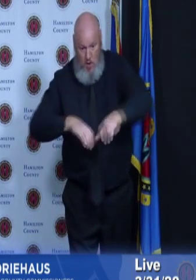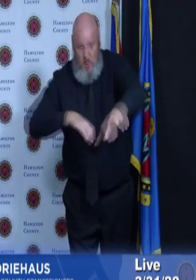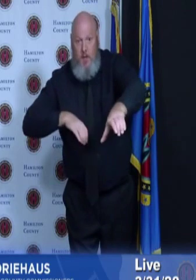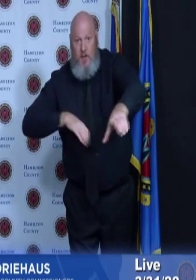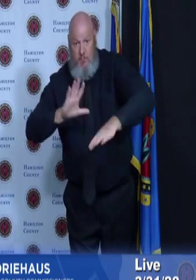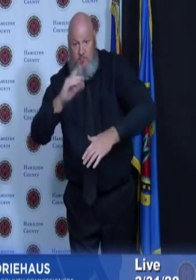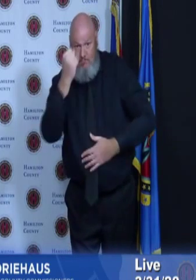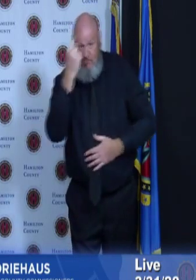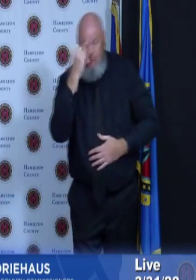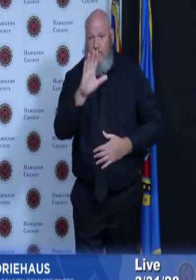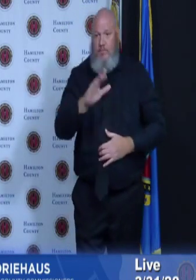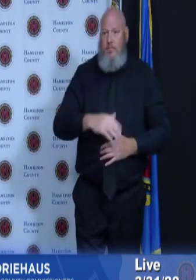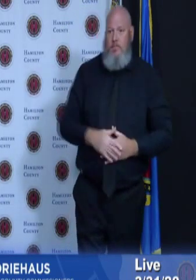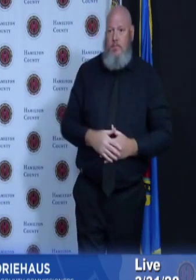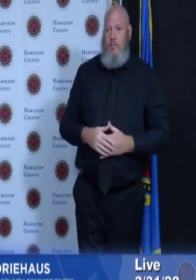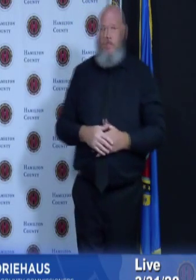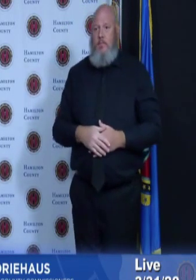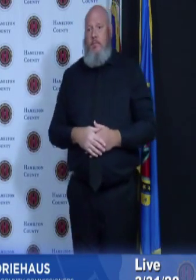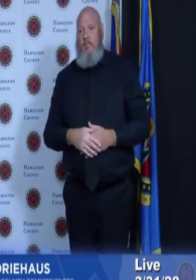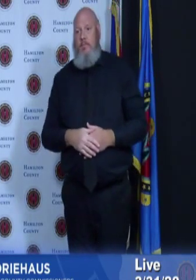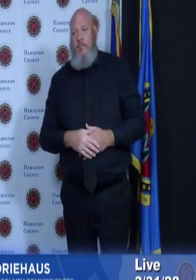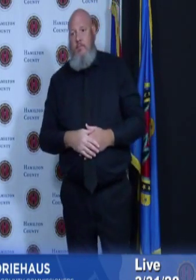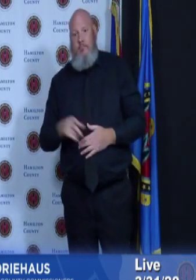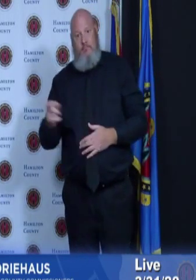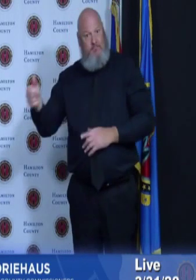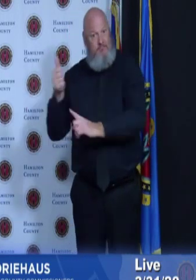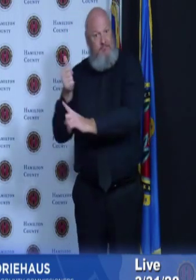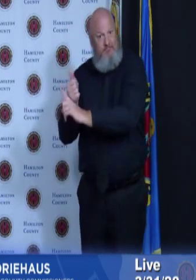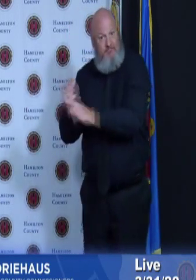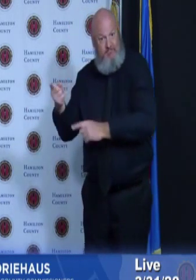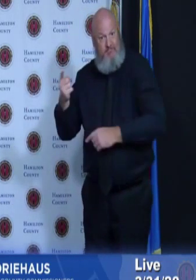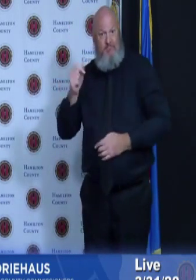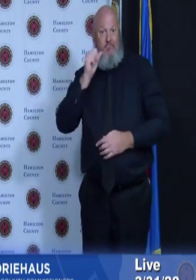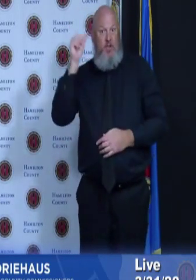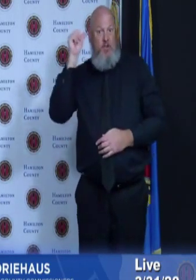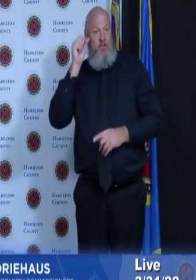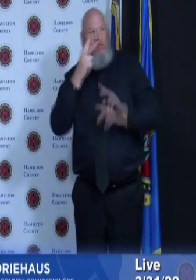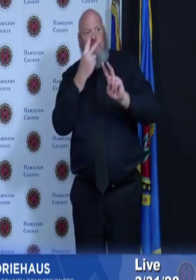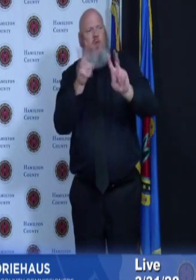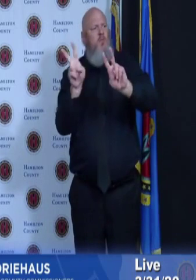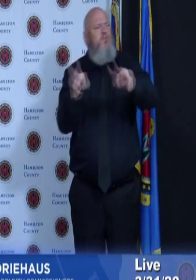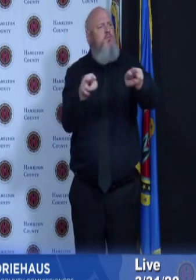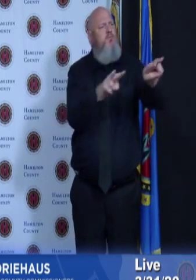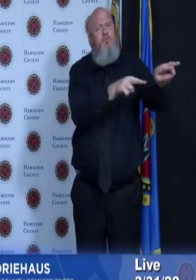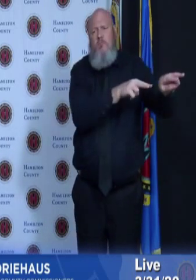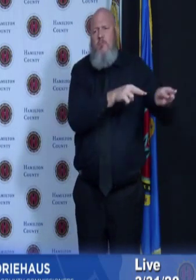trying to distance I think the customers were less deliberate about that but I